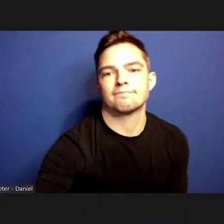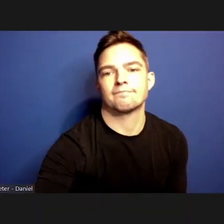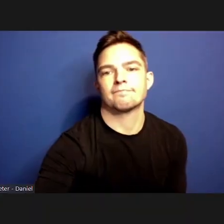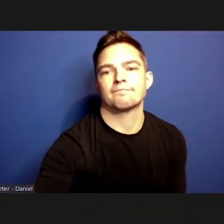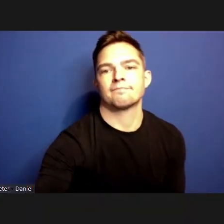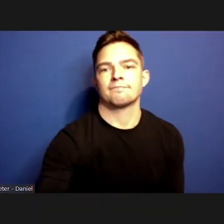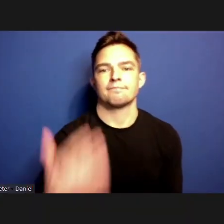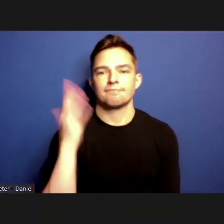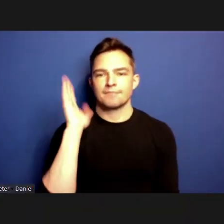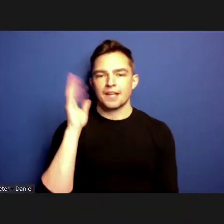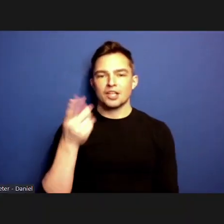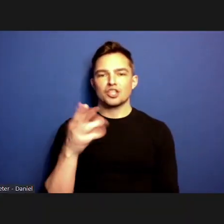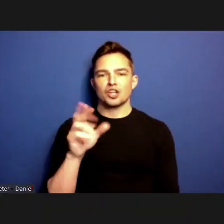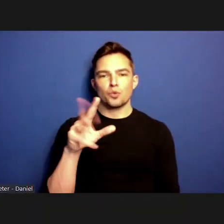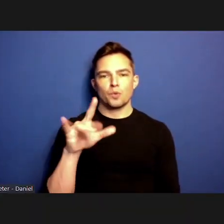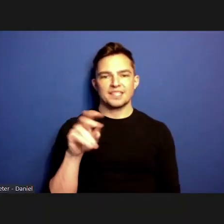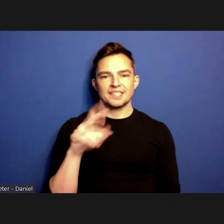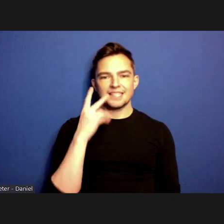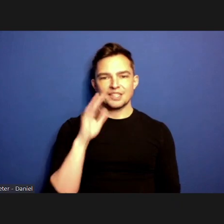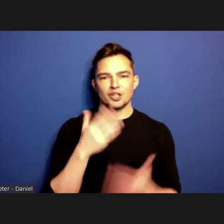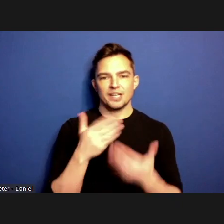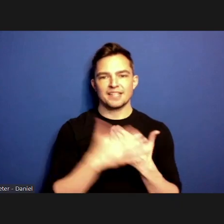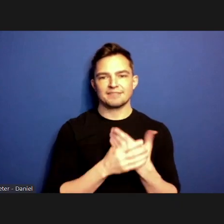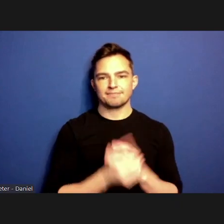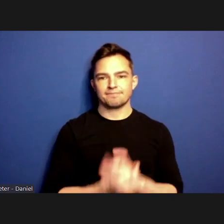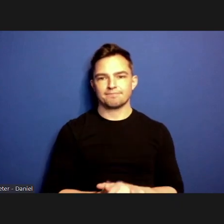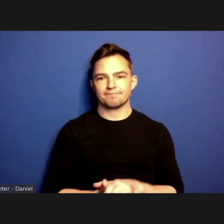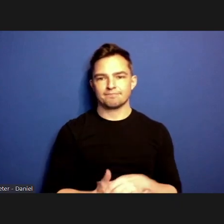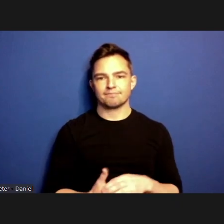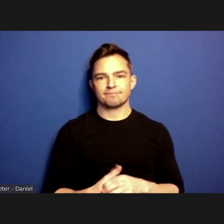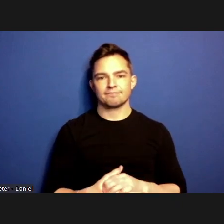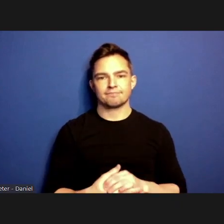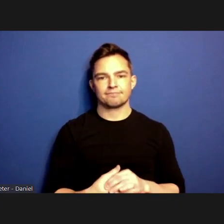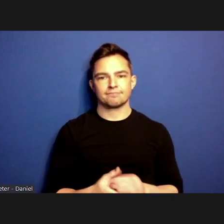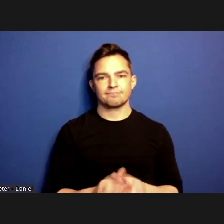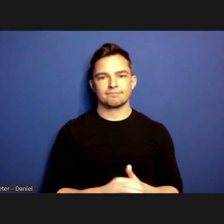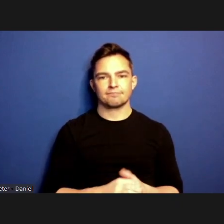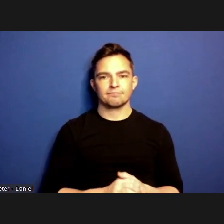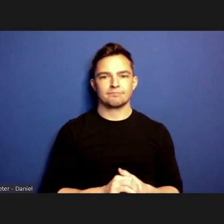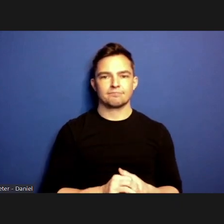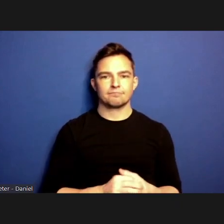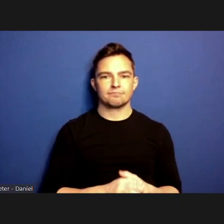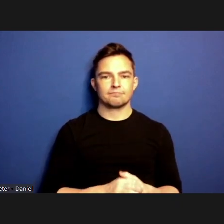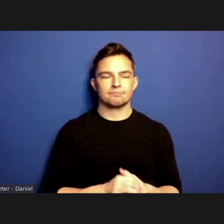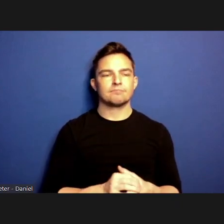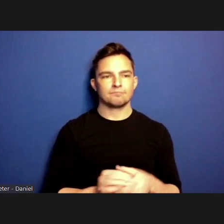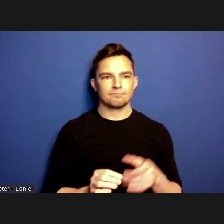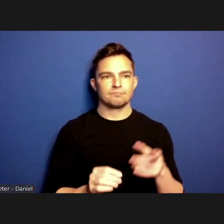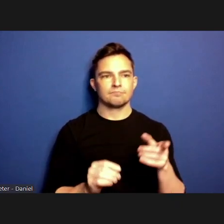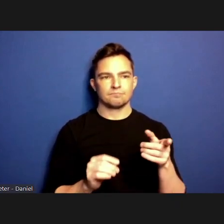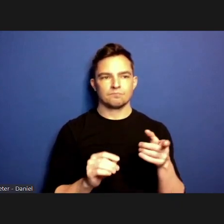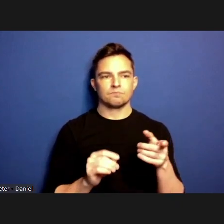hand. Yeah, I can start us off maybe in a response.